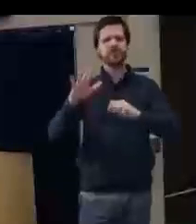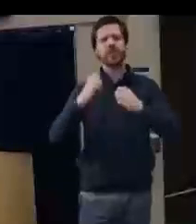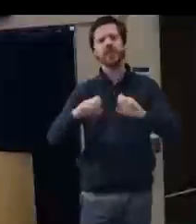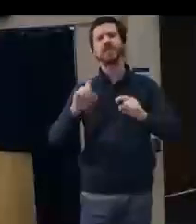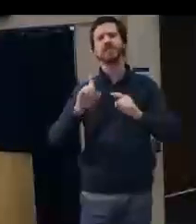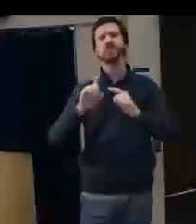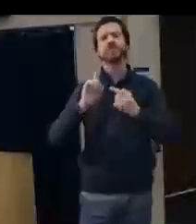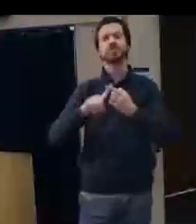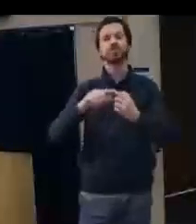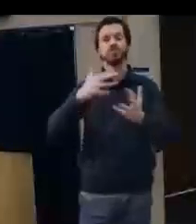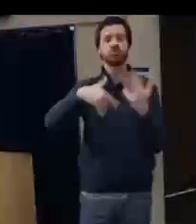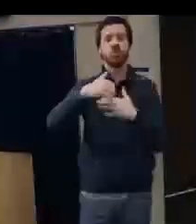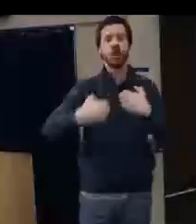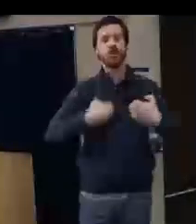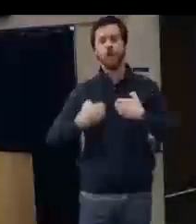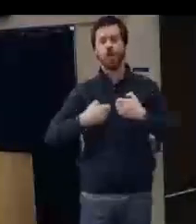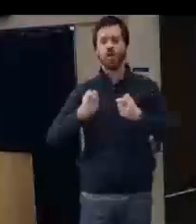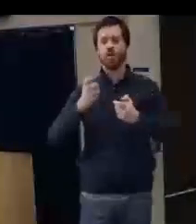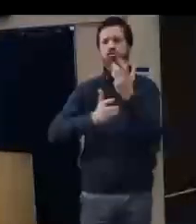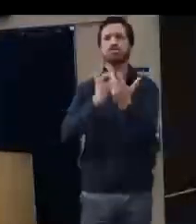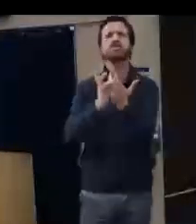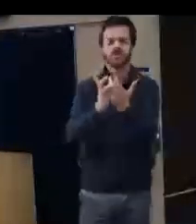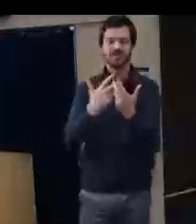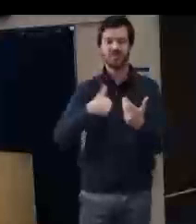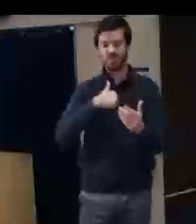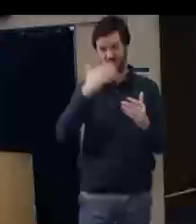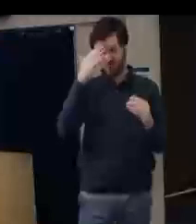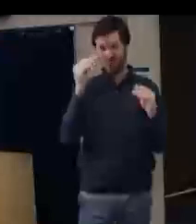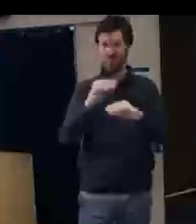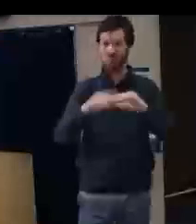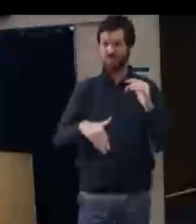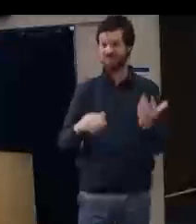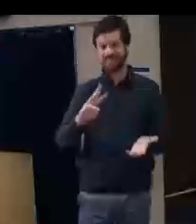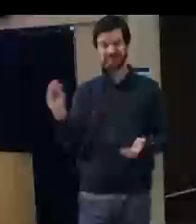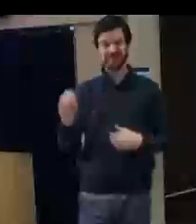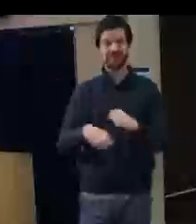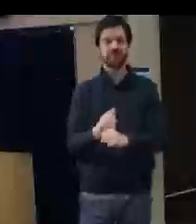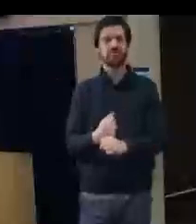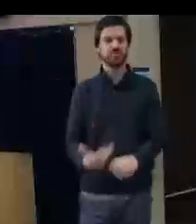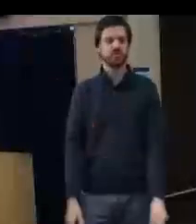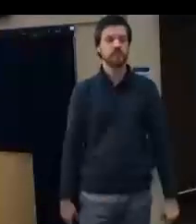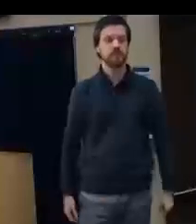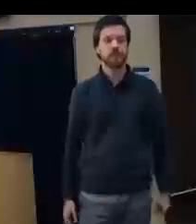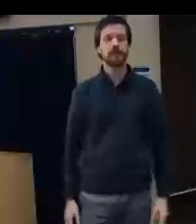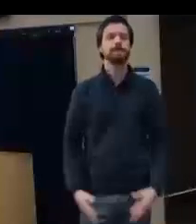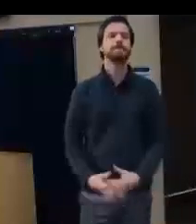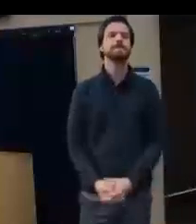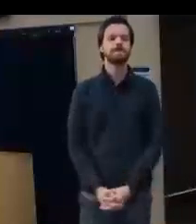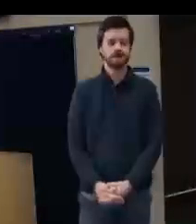and emotional adjustments we've known about this for over gosh almost 60 years a paper from 1981